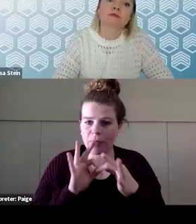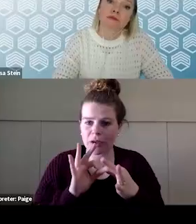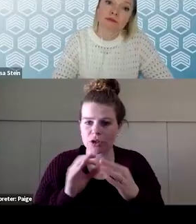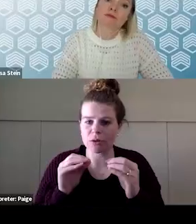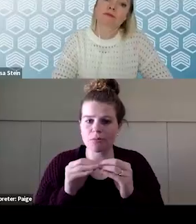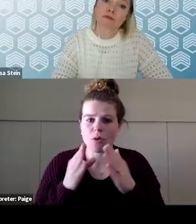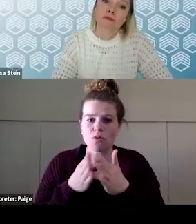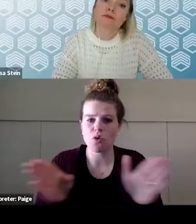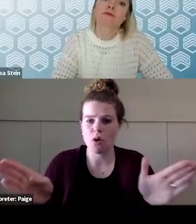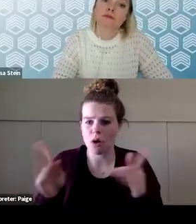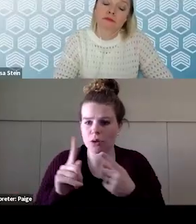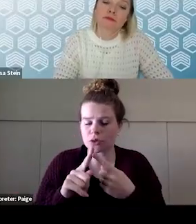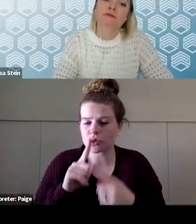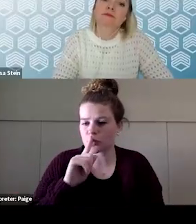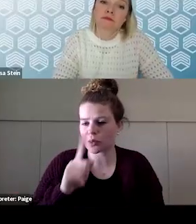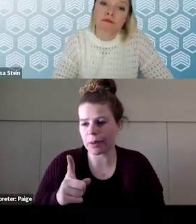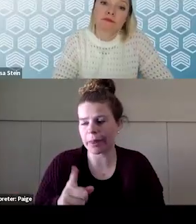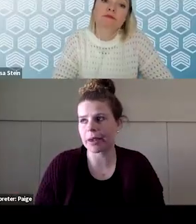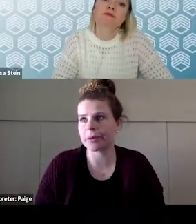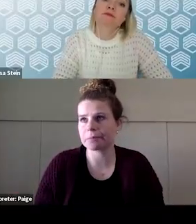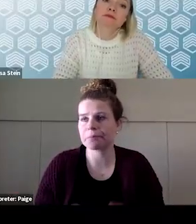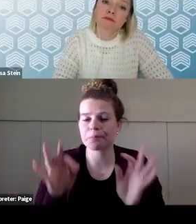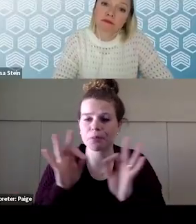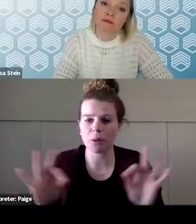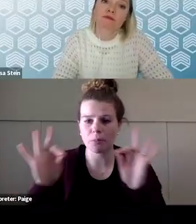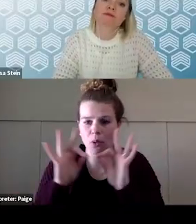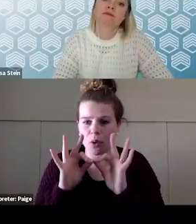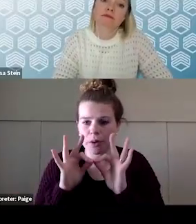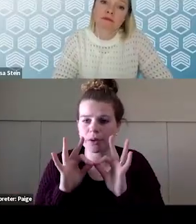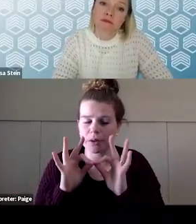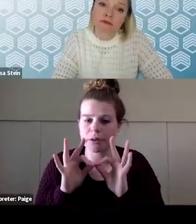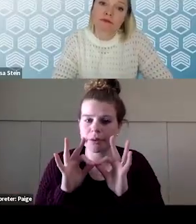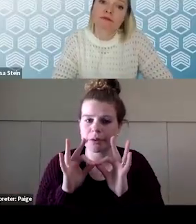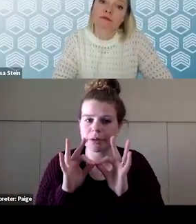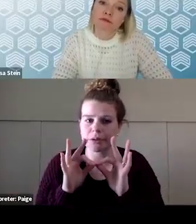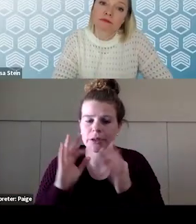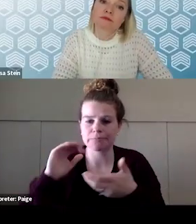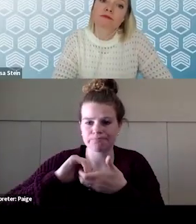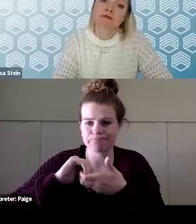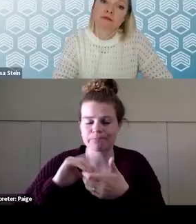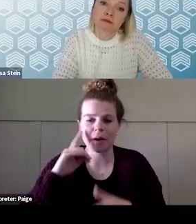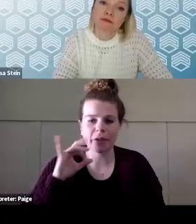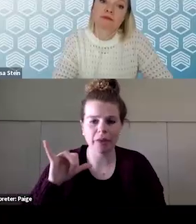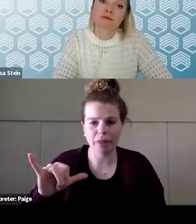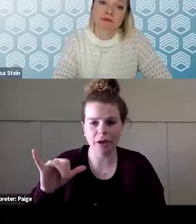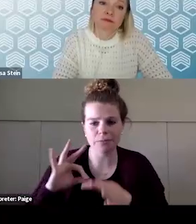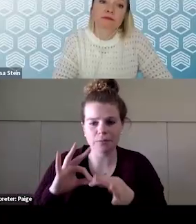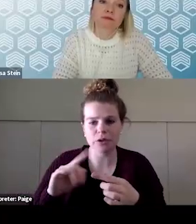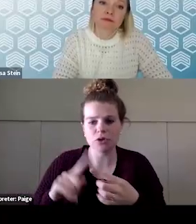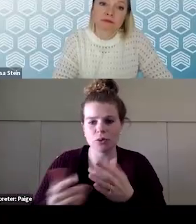into a really important thing, and I think it is due to kind of the top-down approach